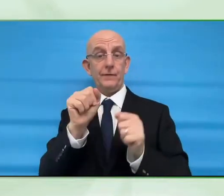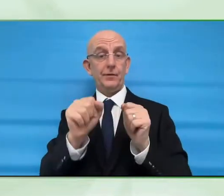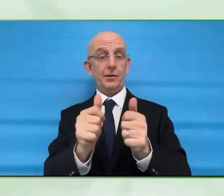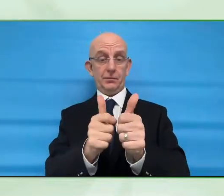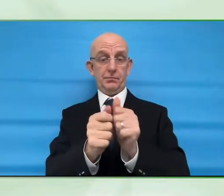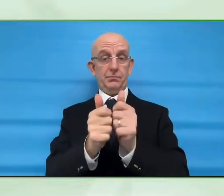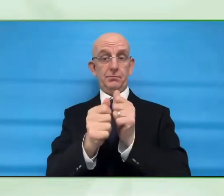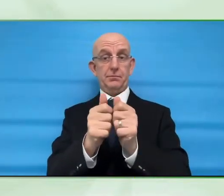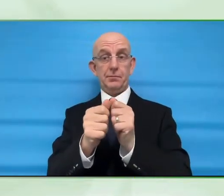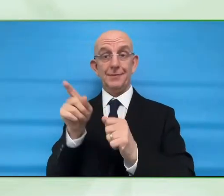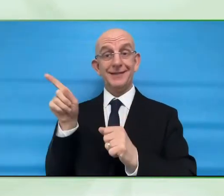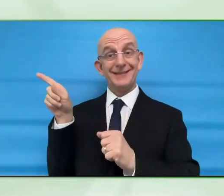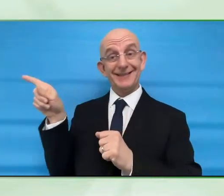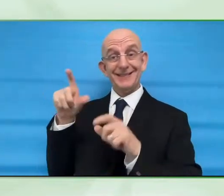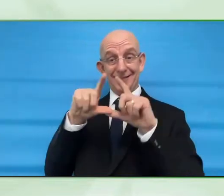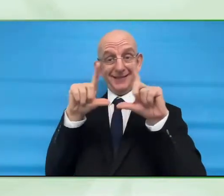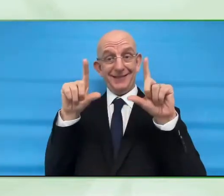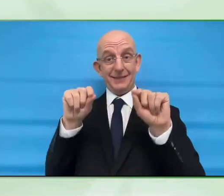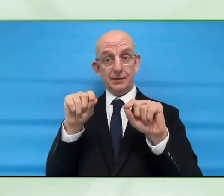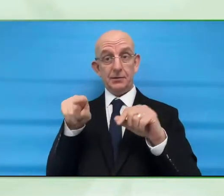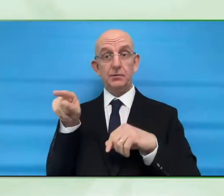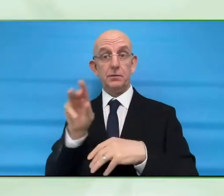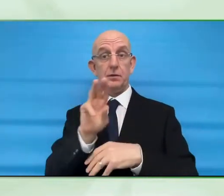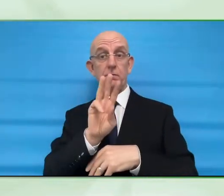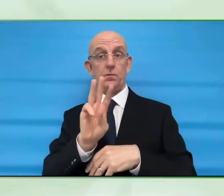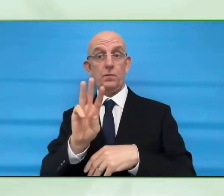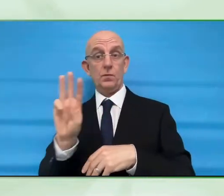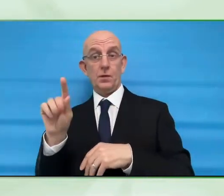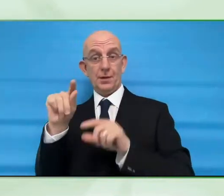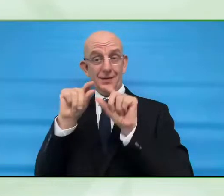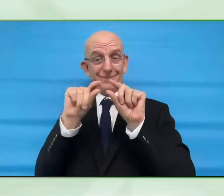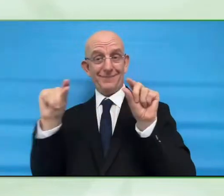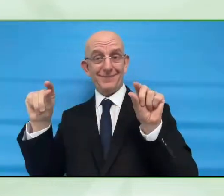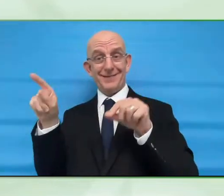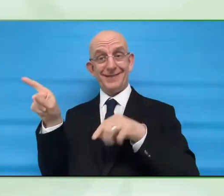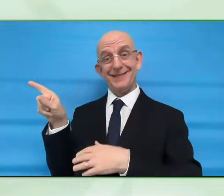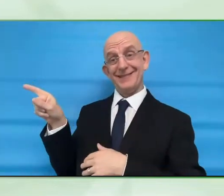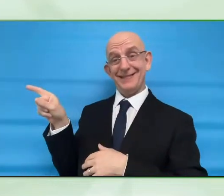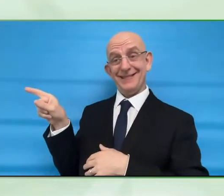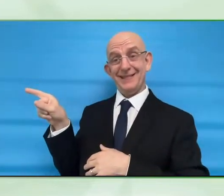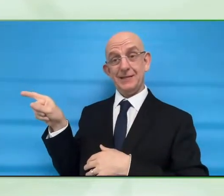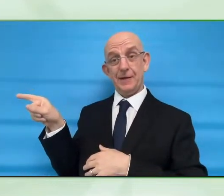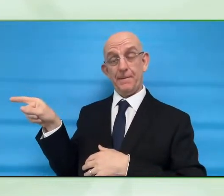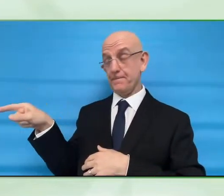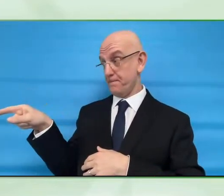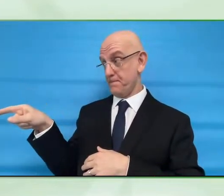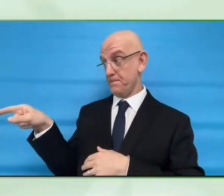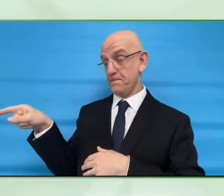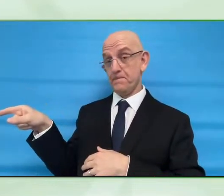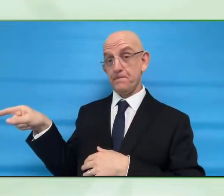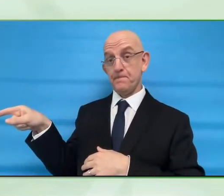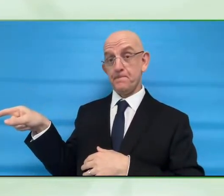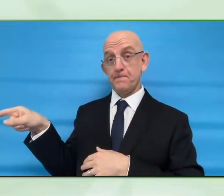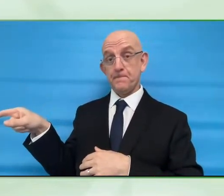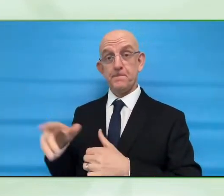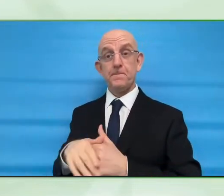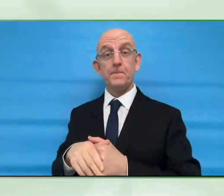the books. I cannot pay shipping to Europe unfortunately, just the United States.